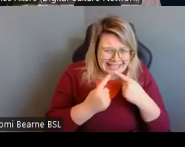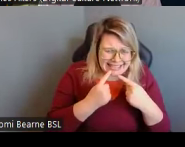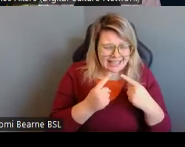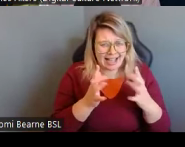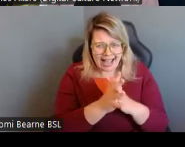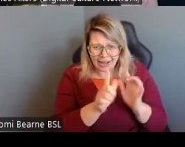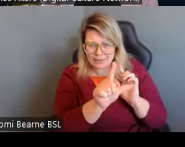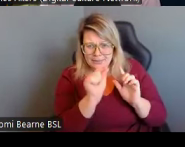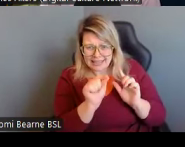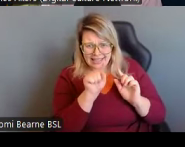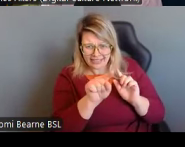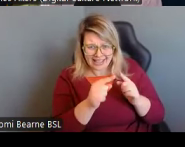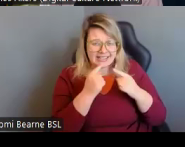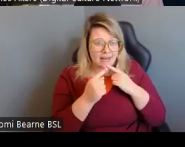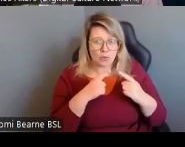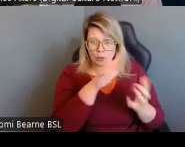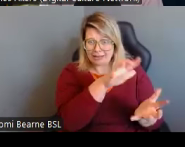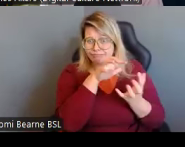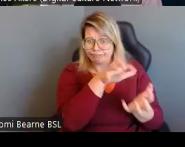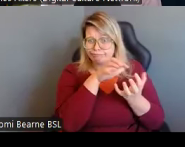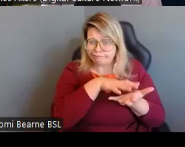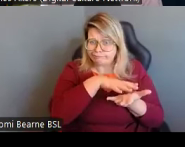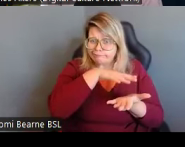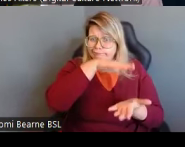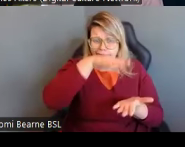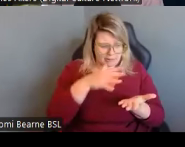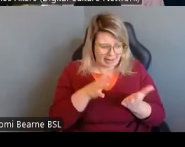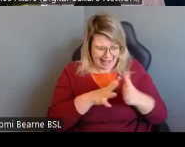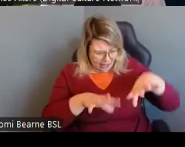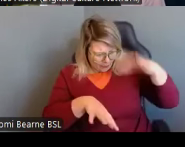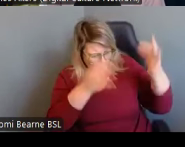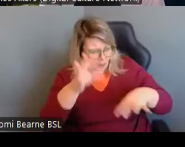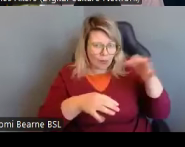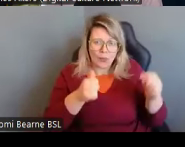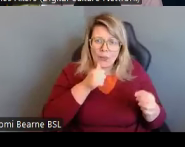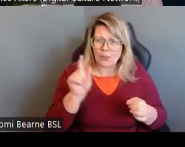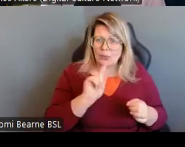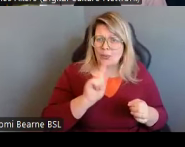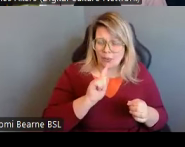because yes, we're collecting so much, but what is it telling us? Is it useful?